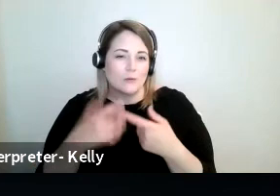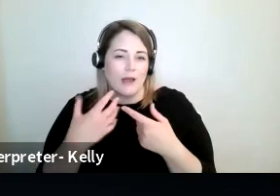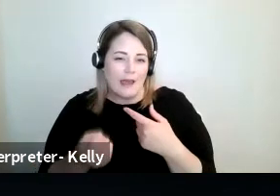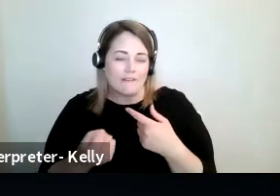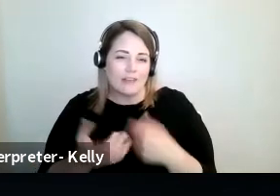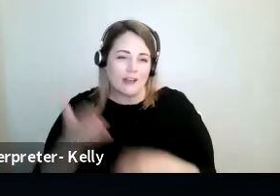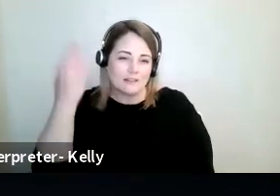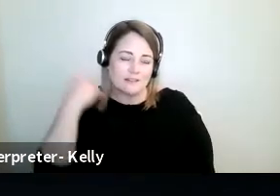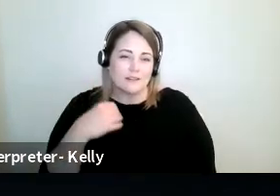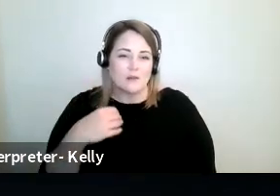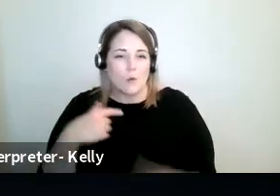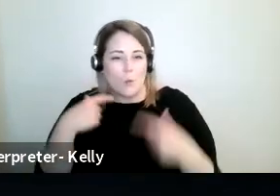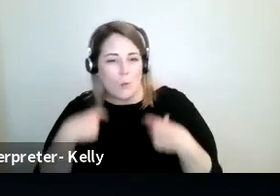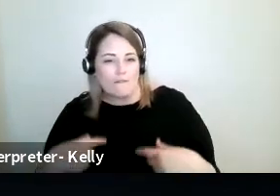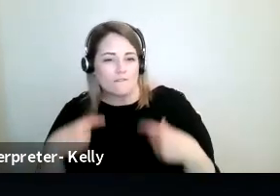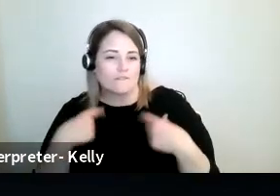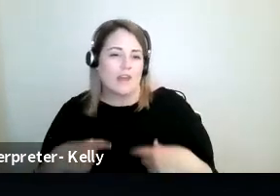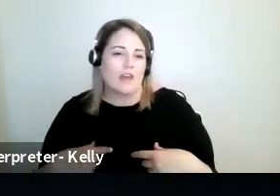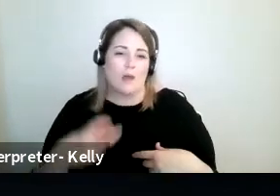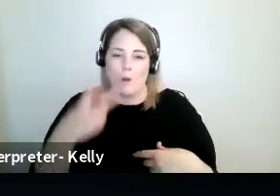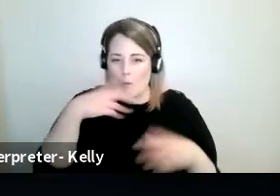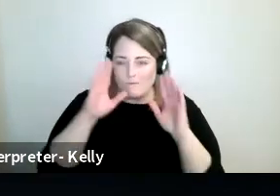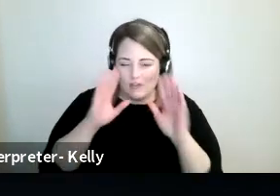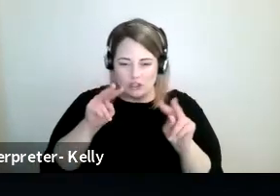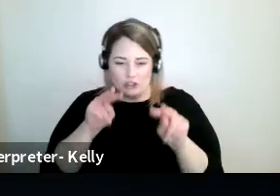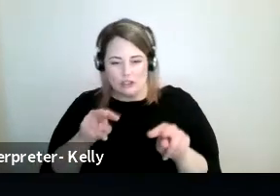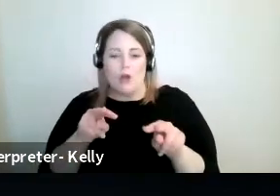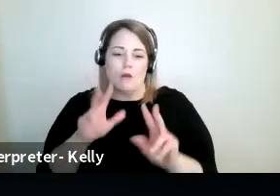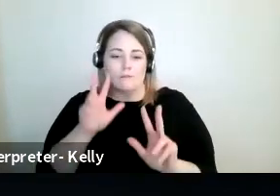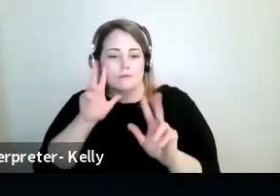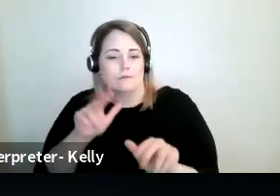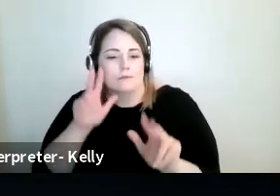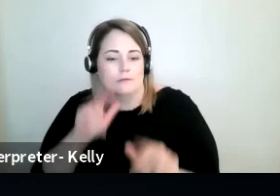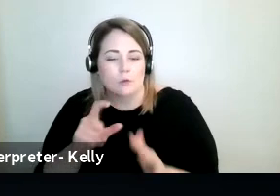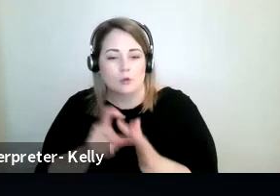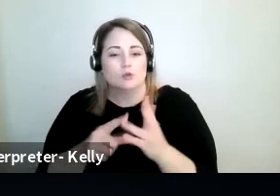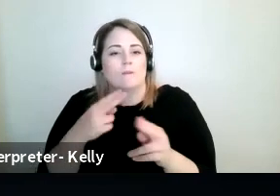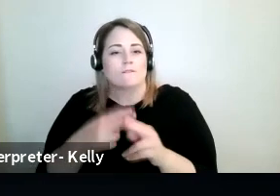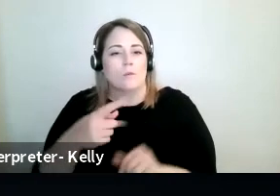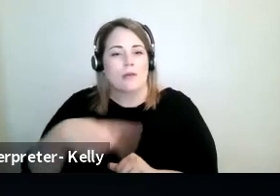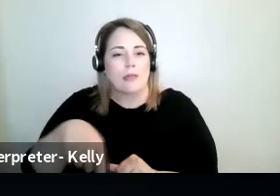welfare model of doing for. It's a very paternalistic sort of model